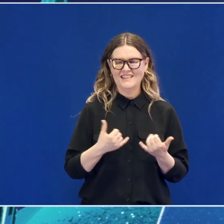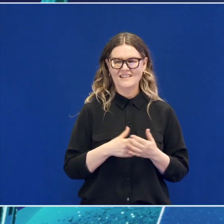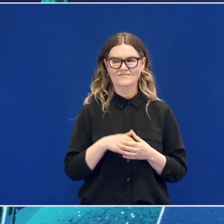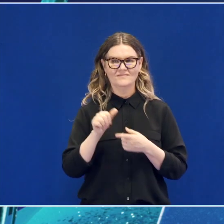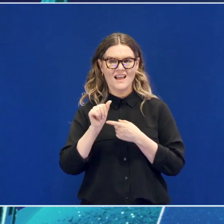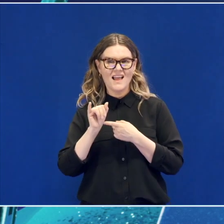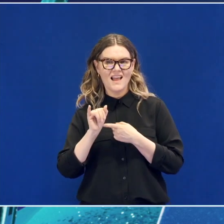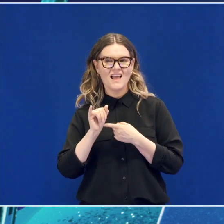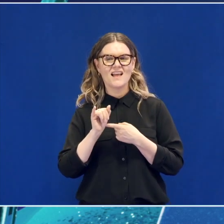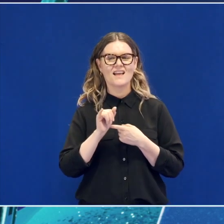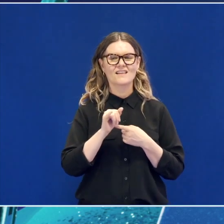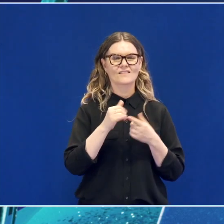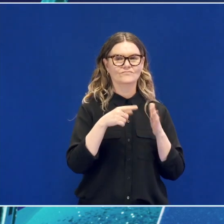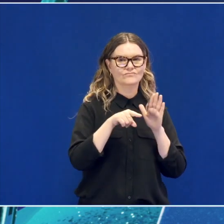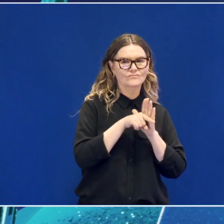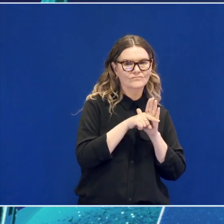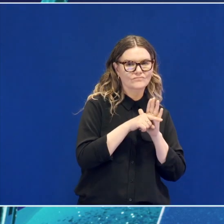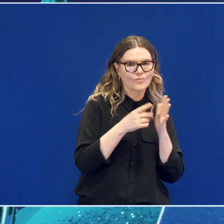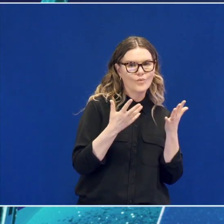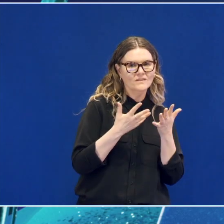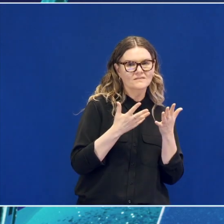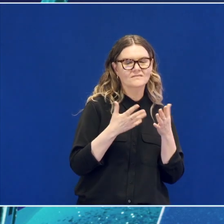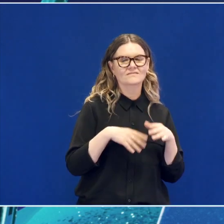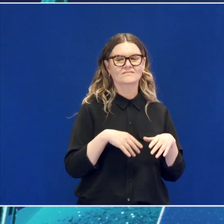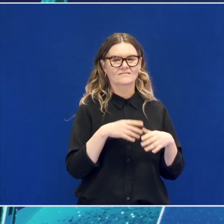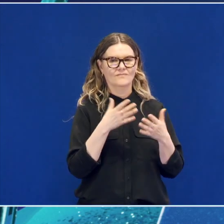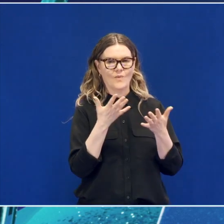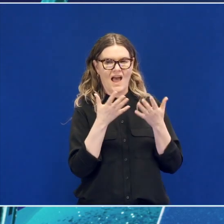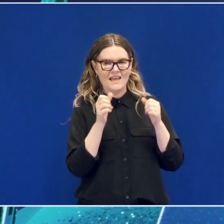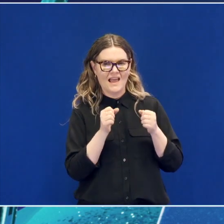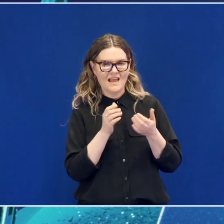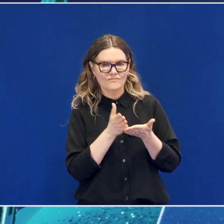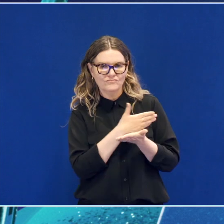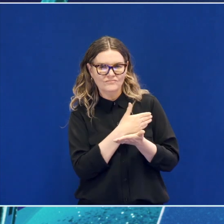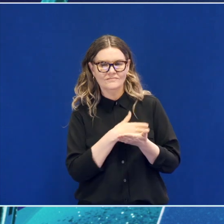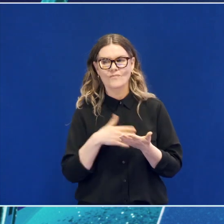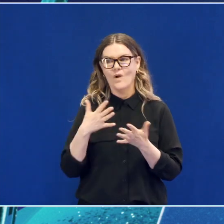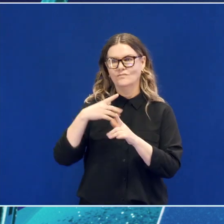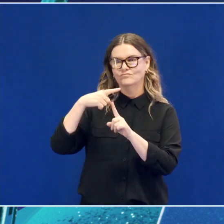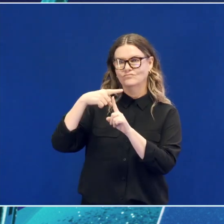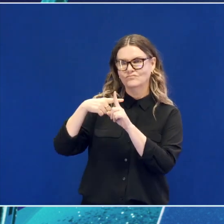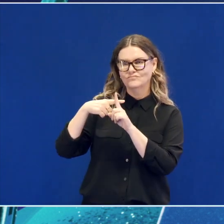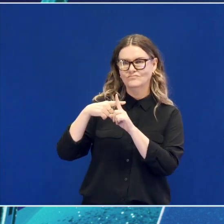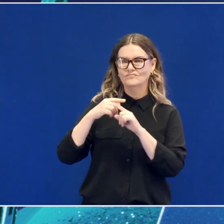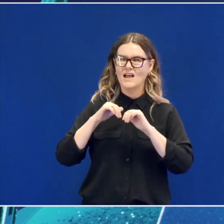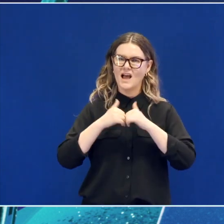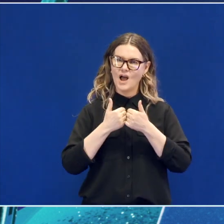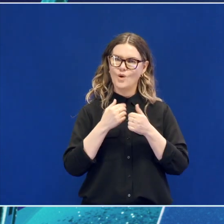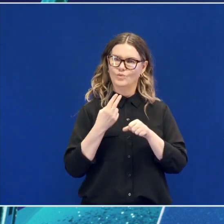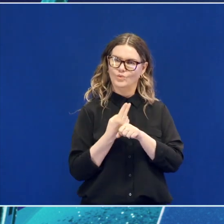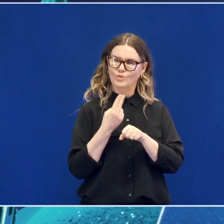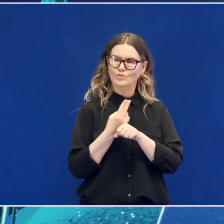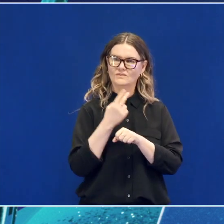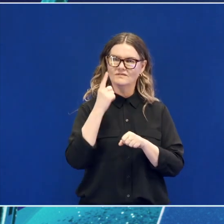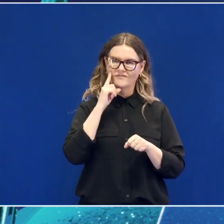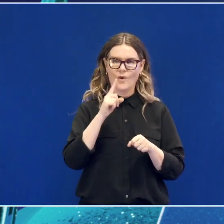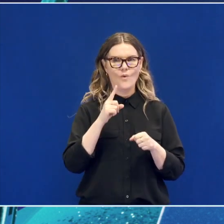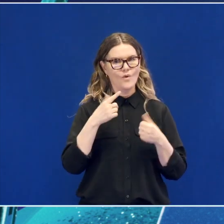of that are, and how we can do that in a practical way, because for us in order for accessibility to be sustainable we need to --